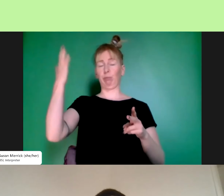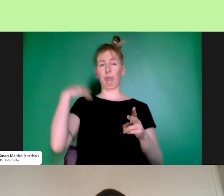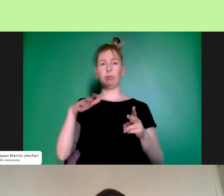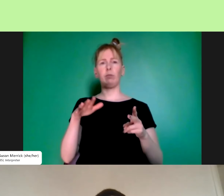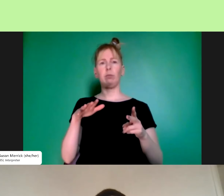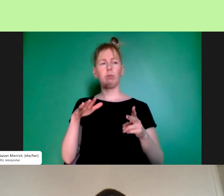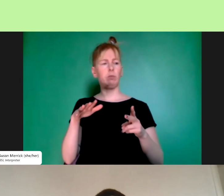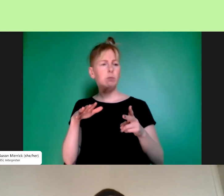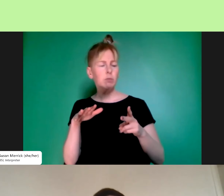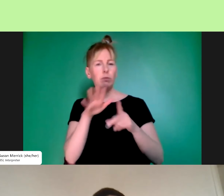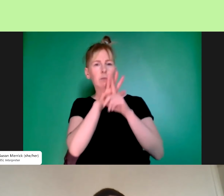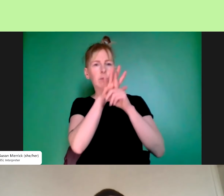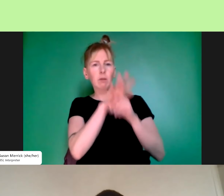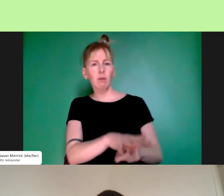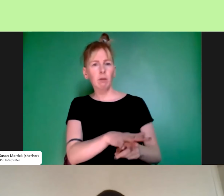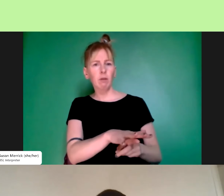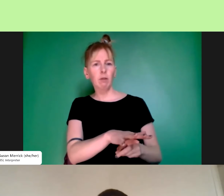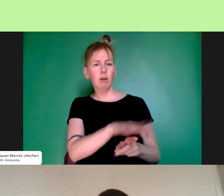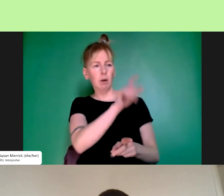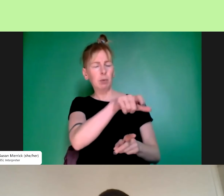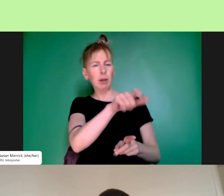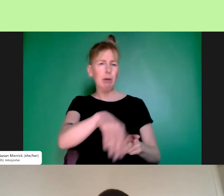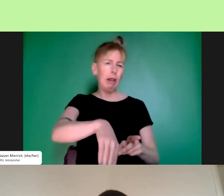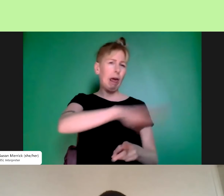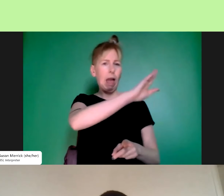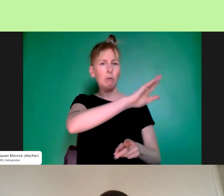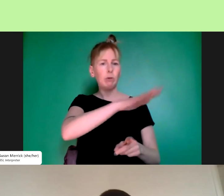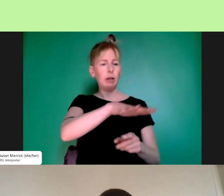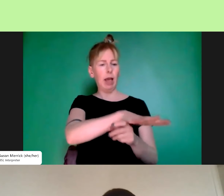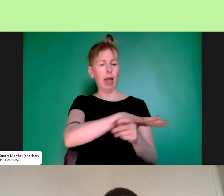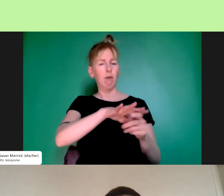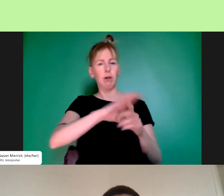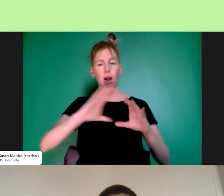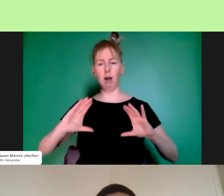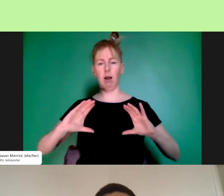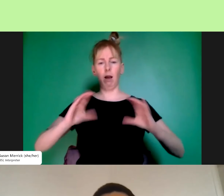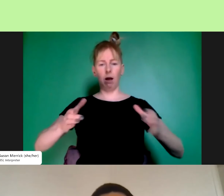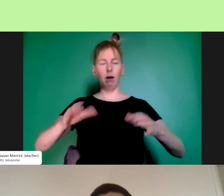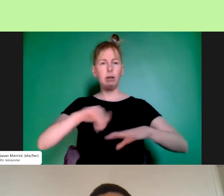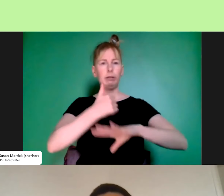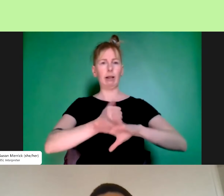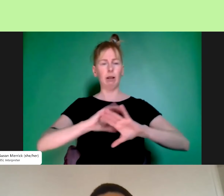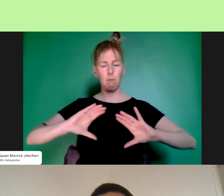unpaid labour for so you know, so institutions, right, so this is what, like, they're built on